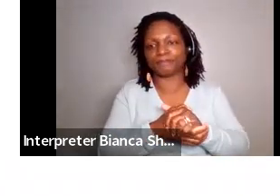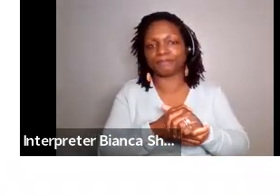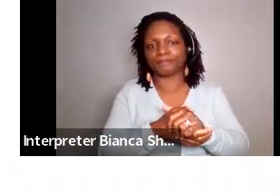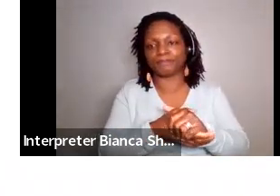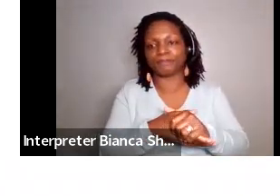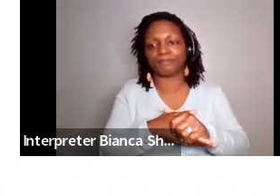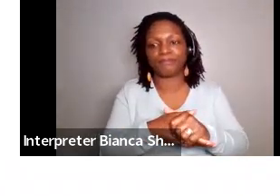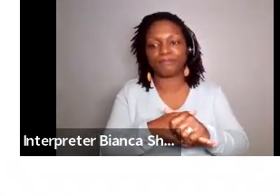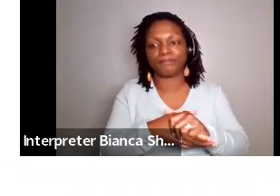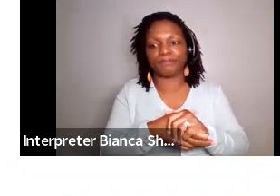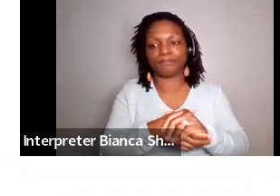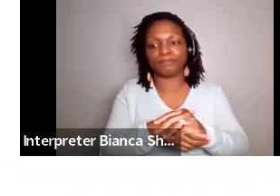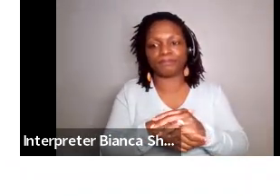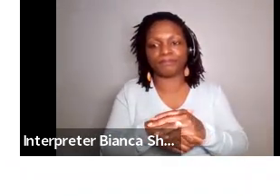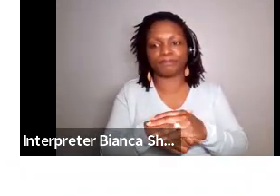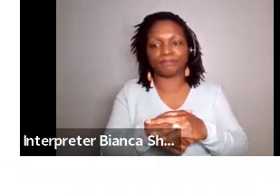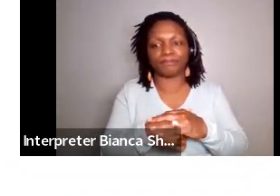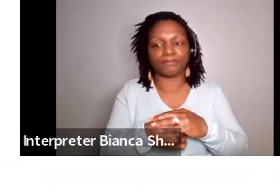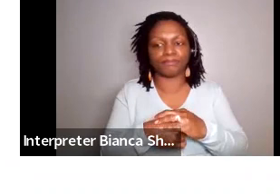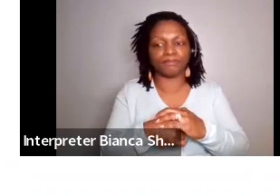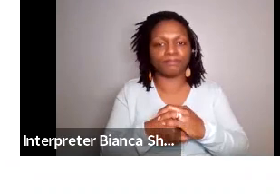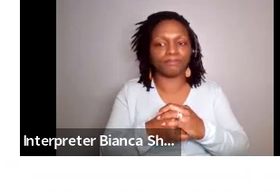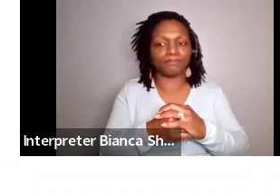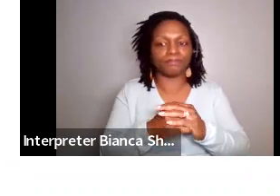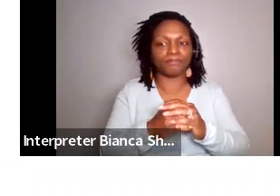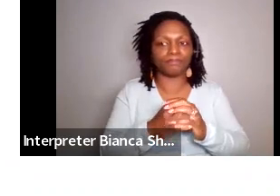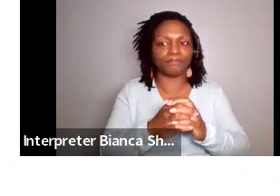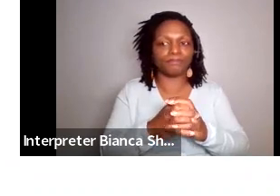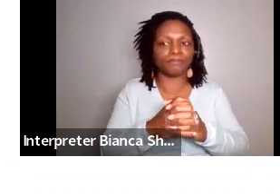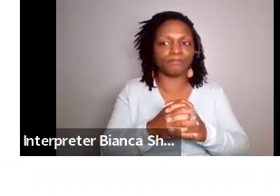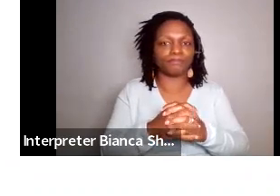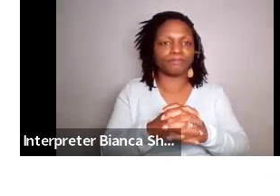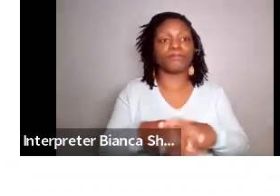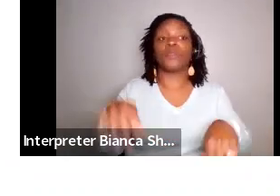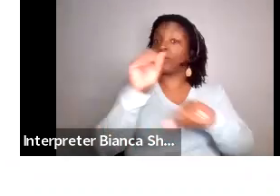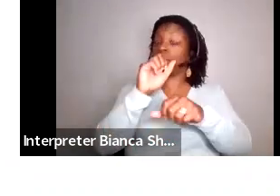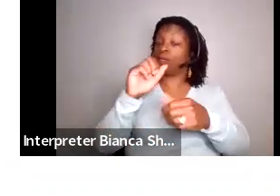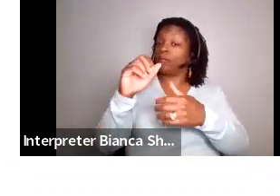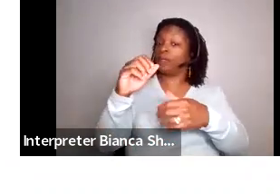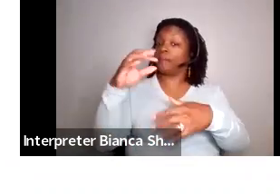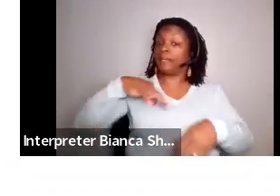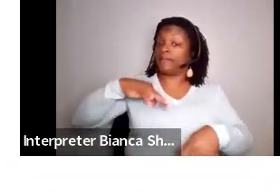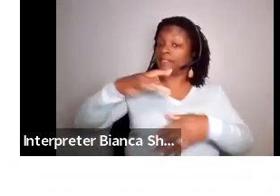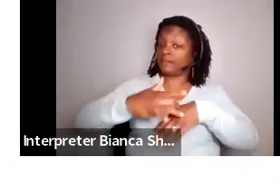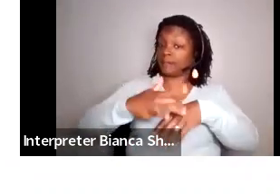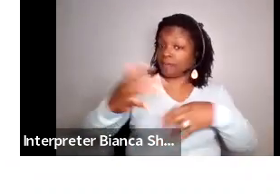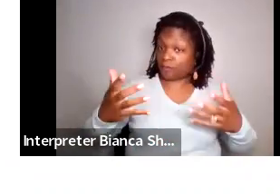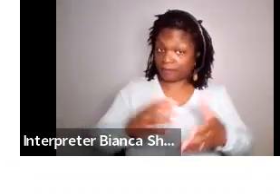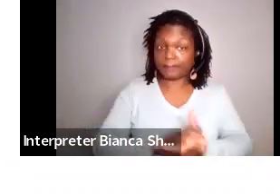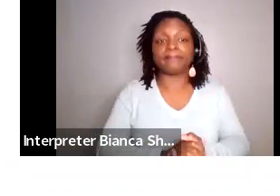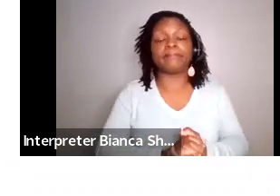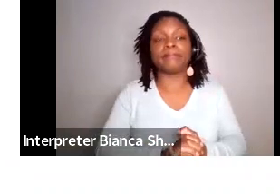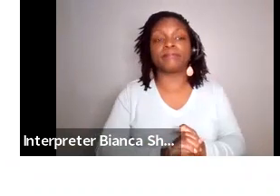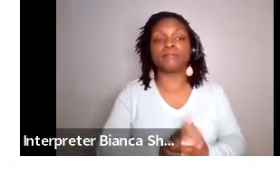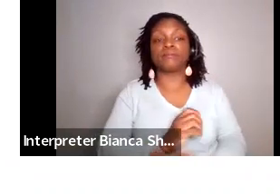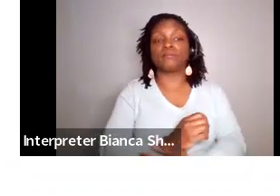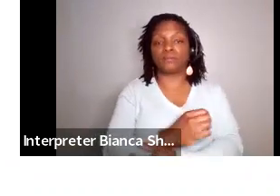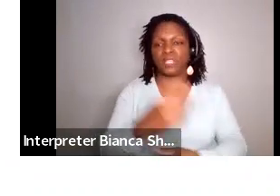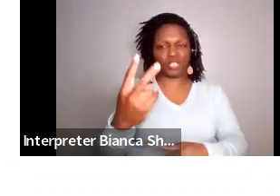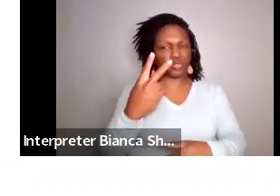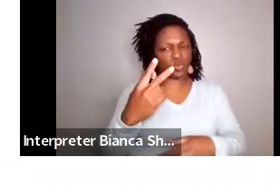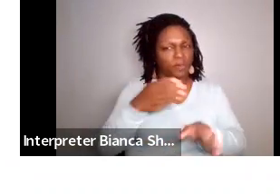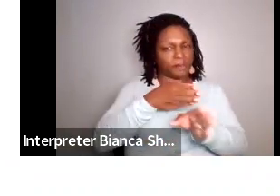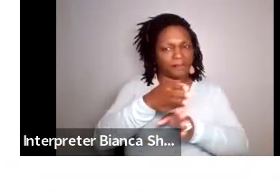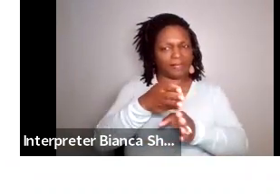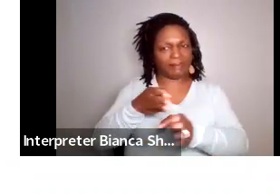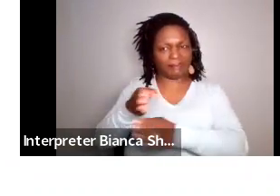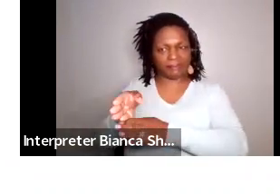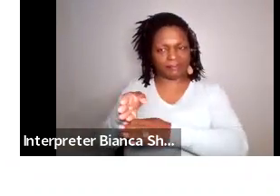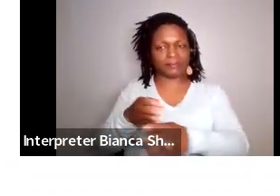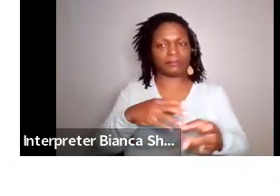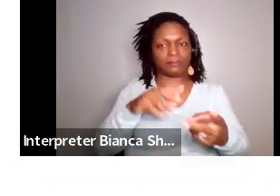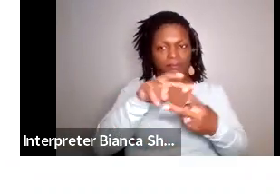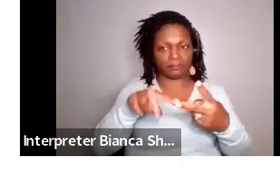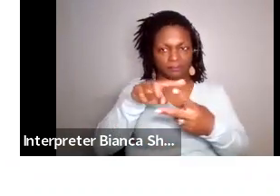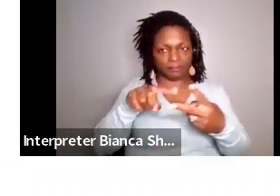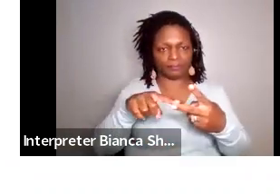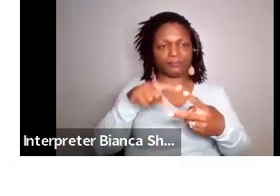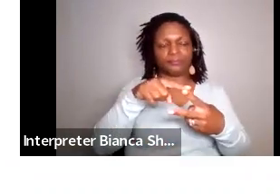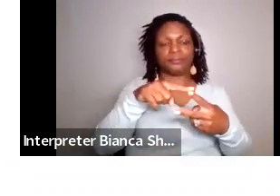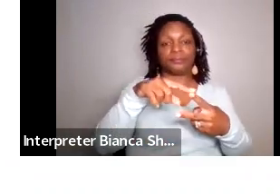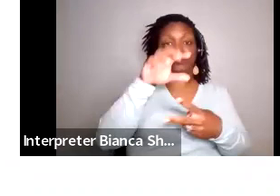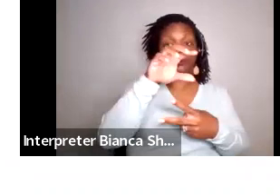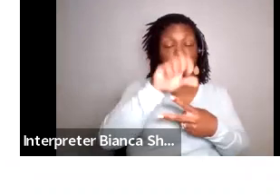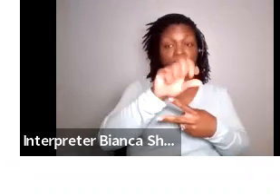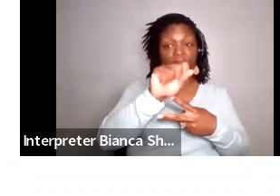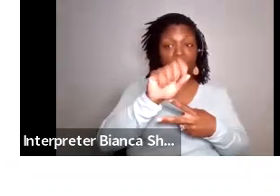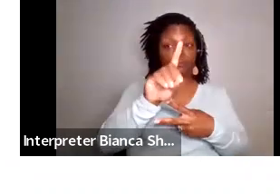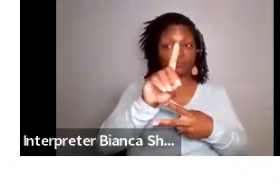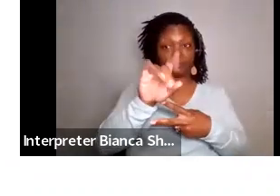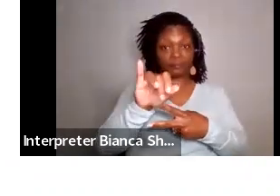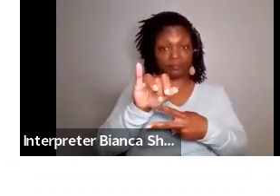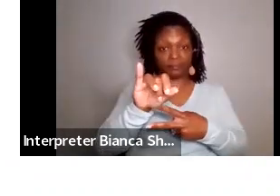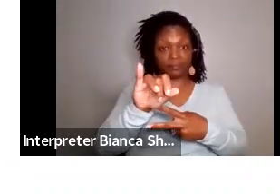Okay, So Let's talk about what benefits are available So there's 2 major types of benefits that people might receive social security, disability, insurance.